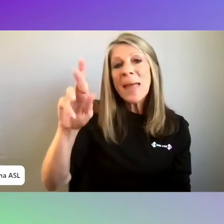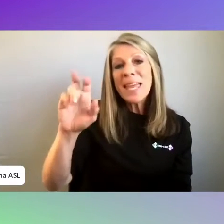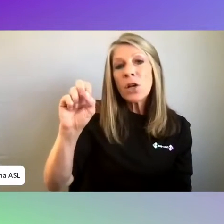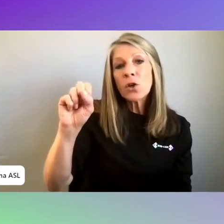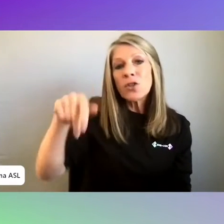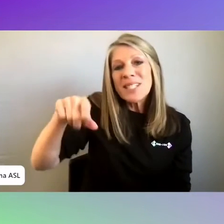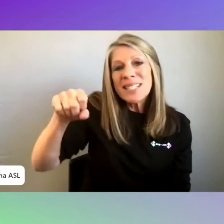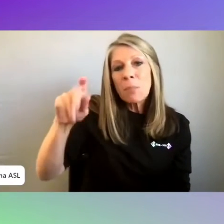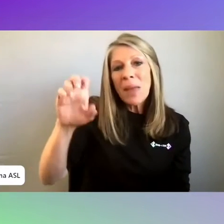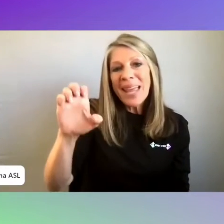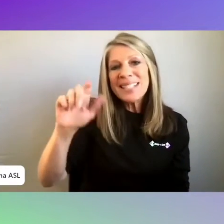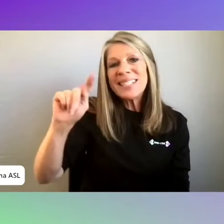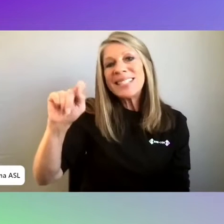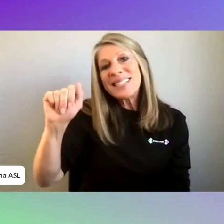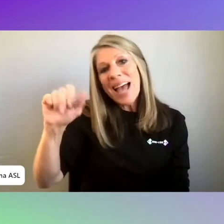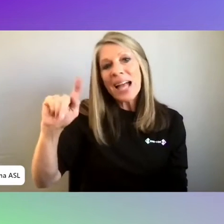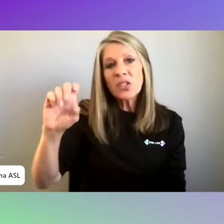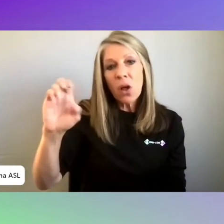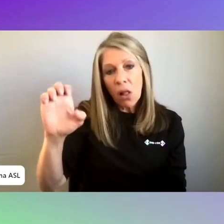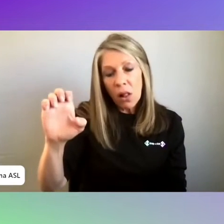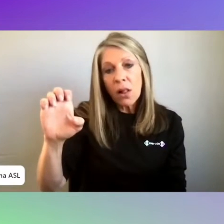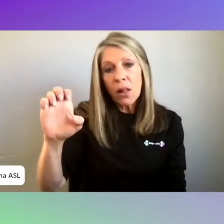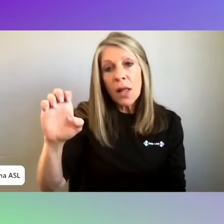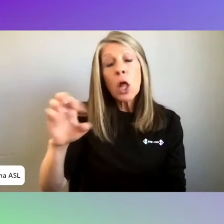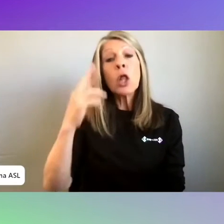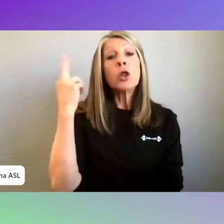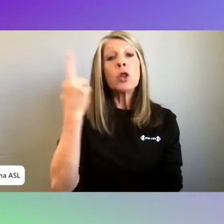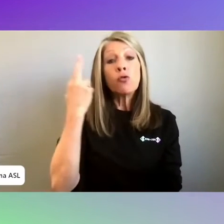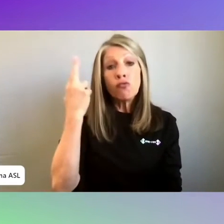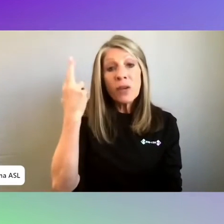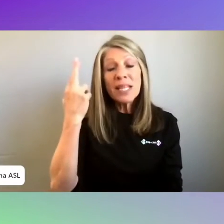out for yourself if you go to tinyurl.com/makerspace